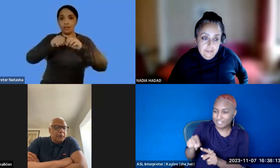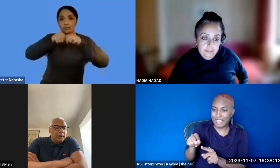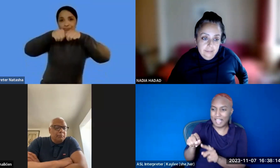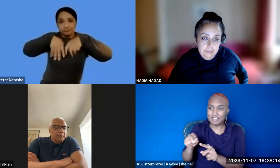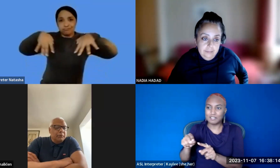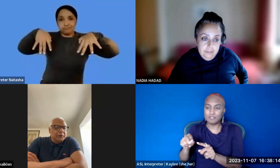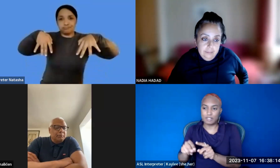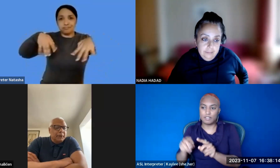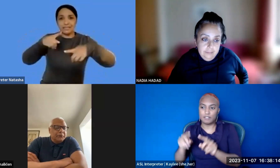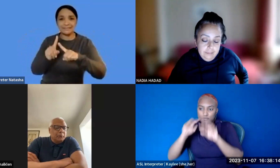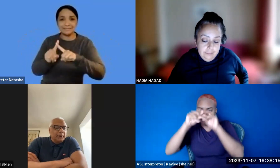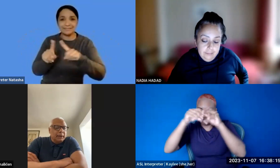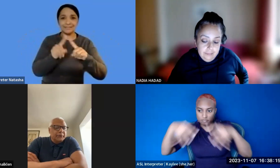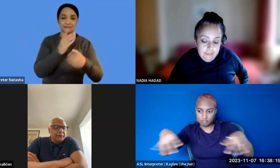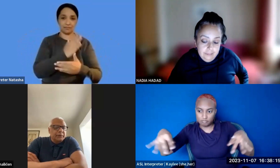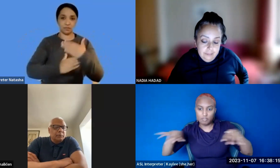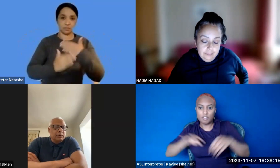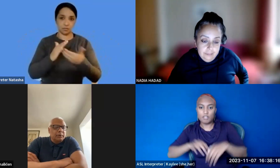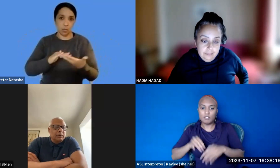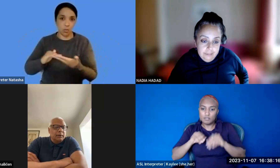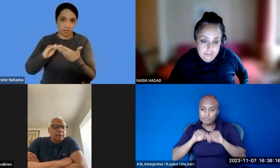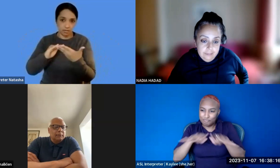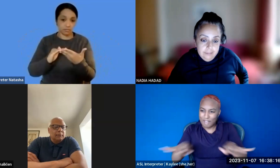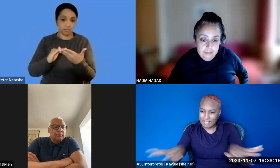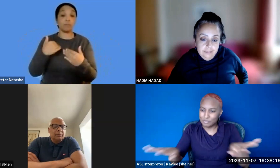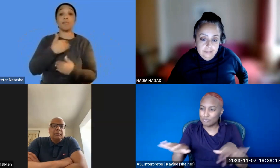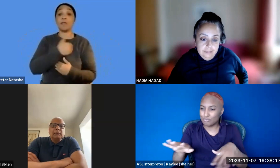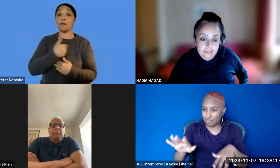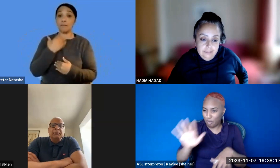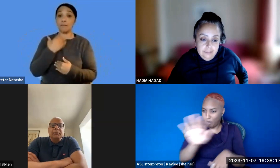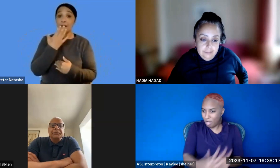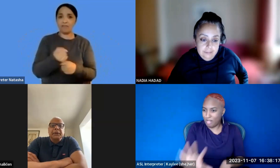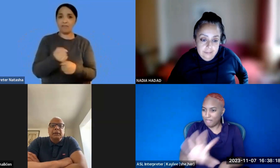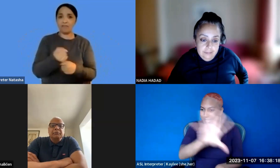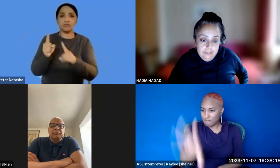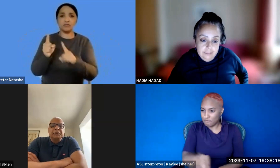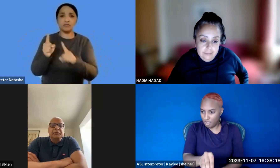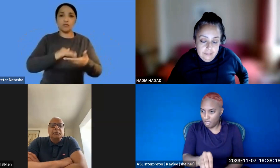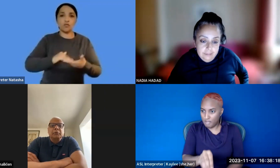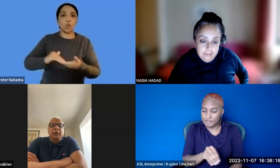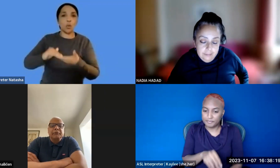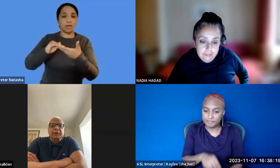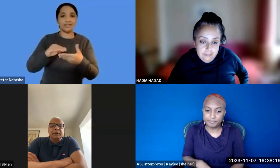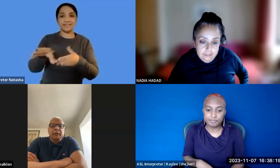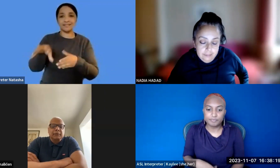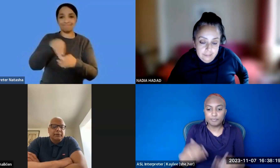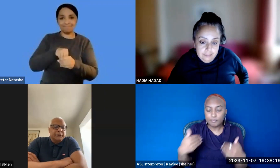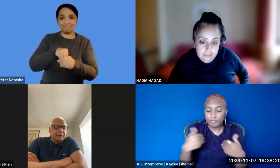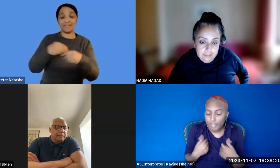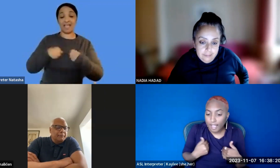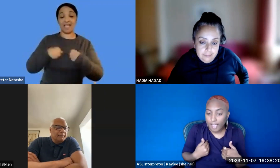So we have a membership-based organization with members in 42 African countries.